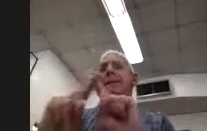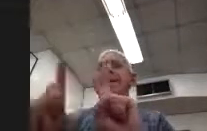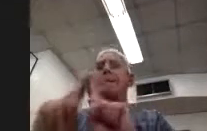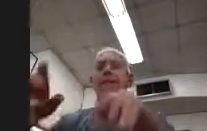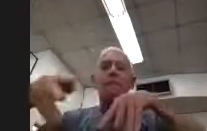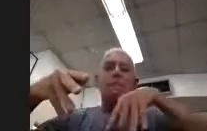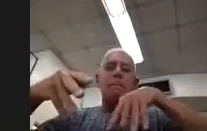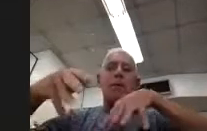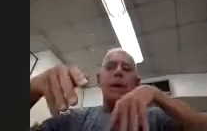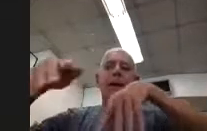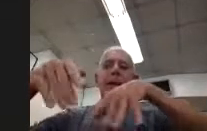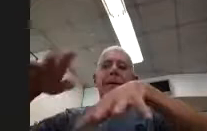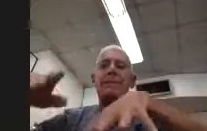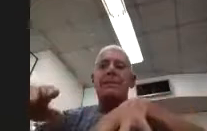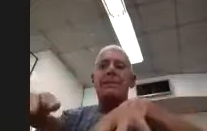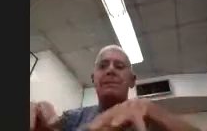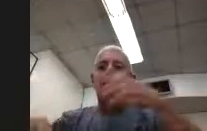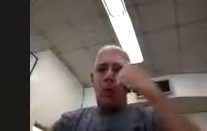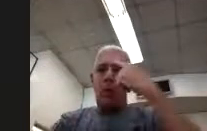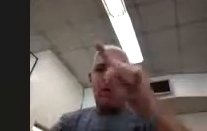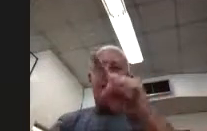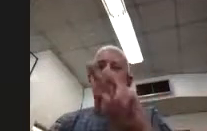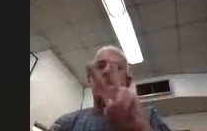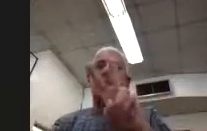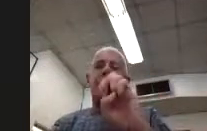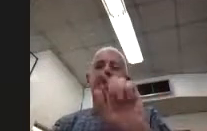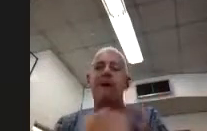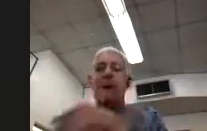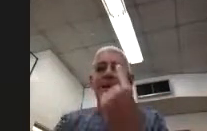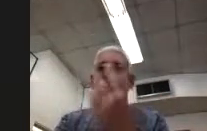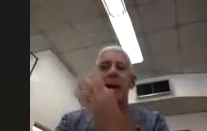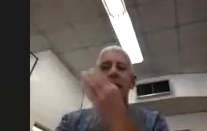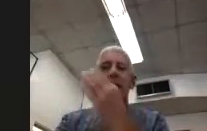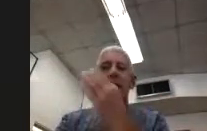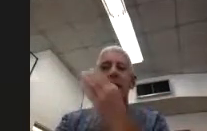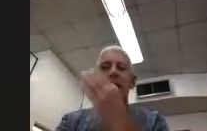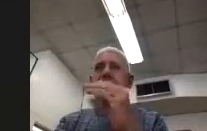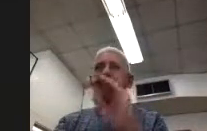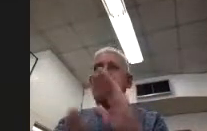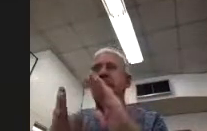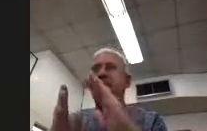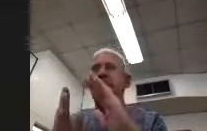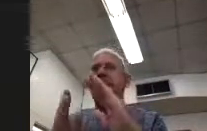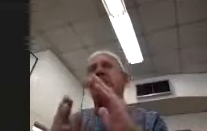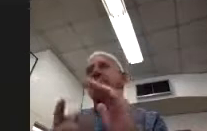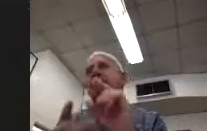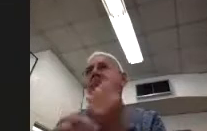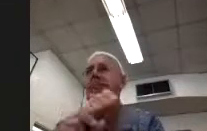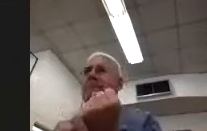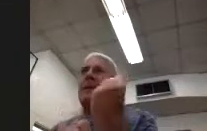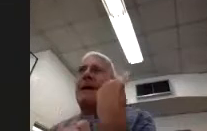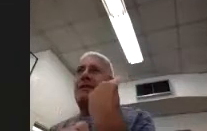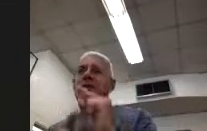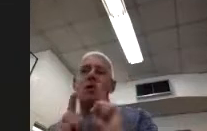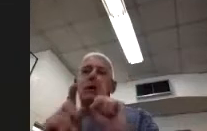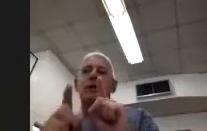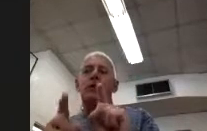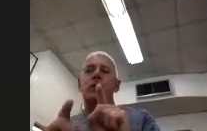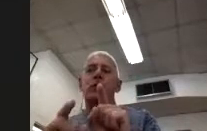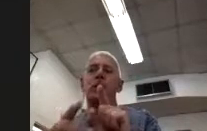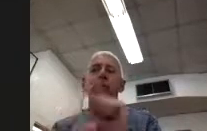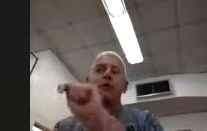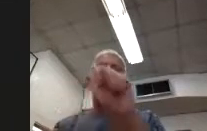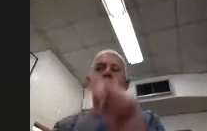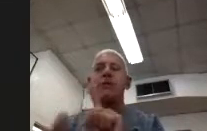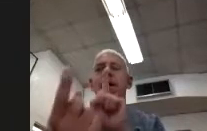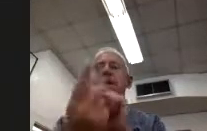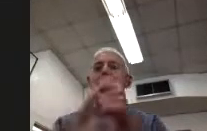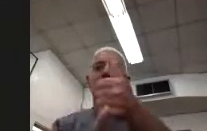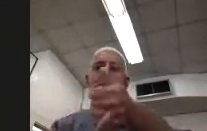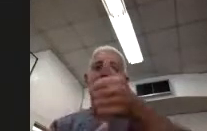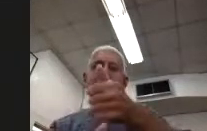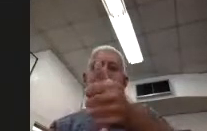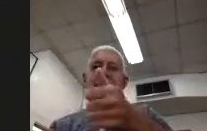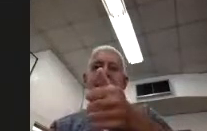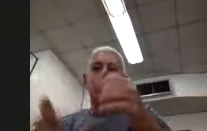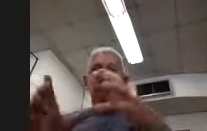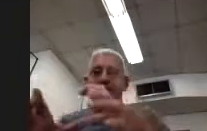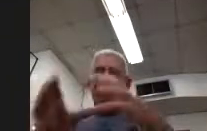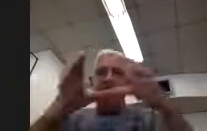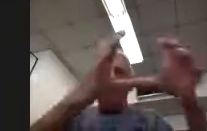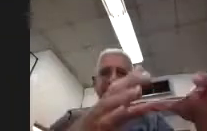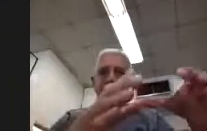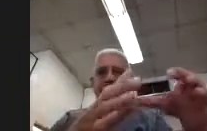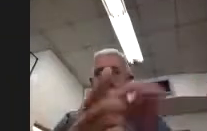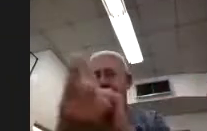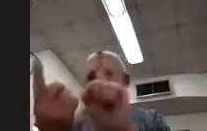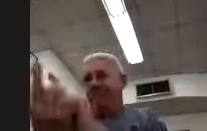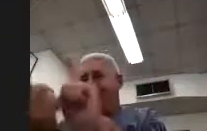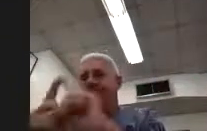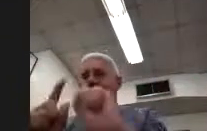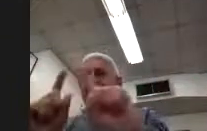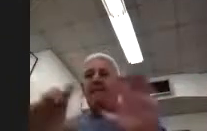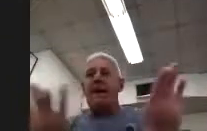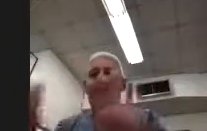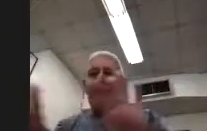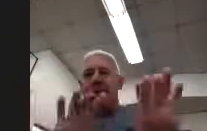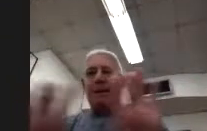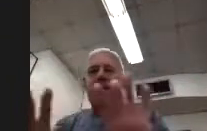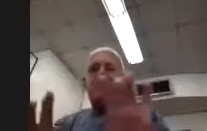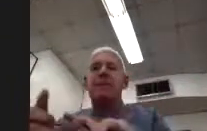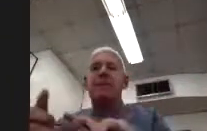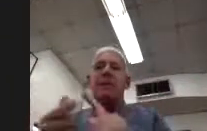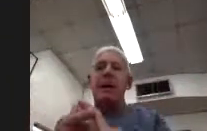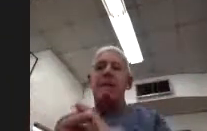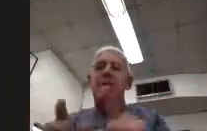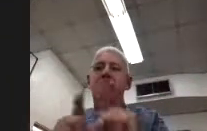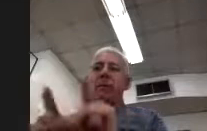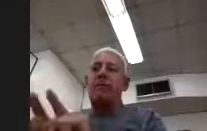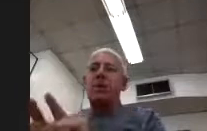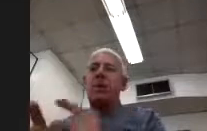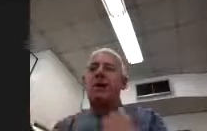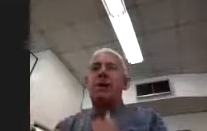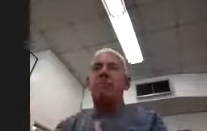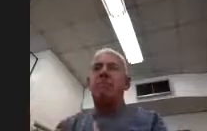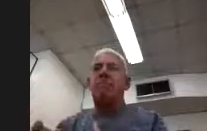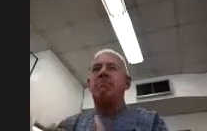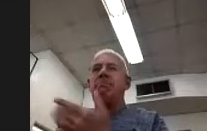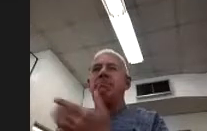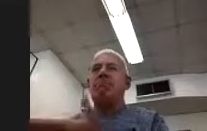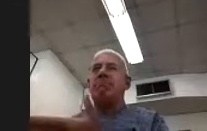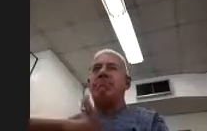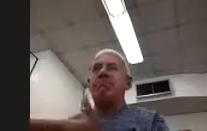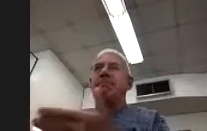Seth: We'd go to different parades for Veteran Day, and last year, we went to Tucson Meet Yourself where they meet people.